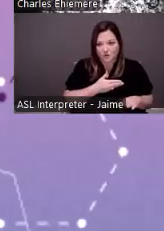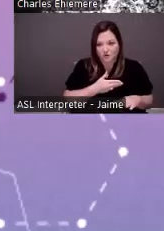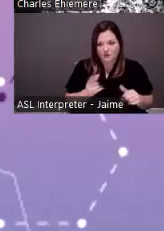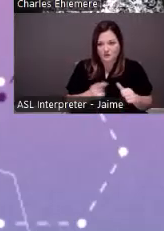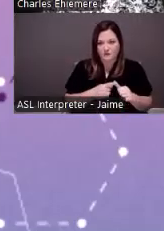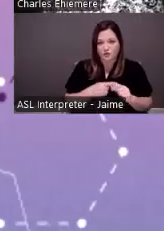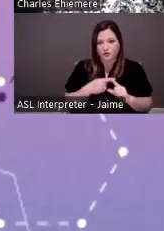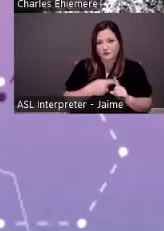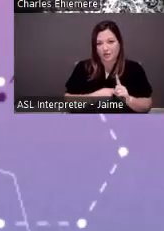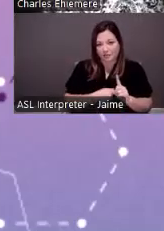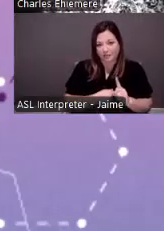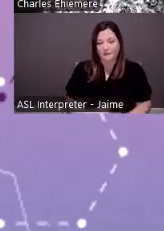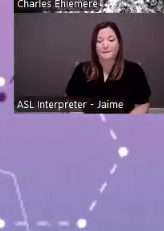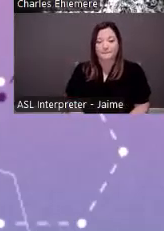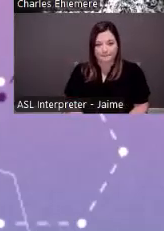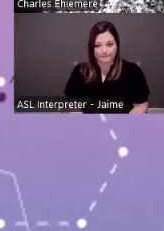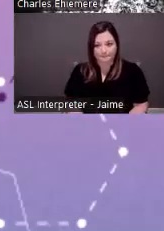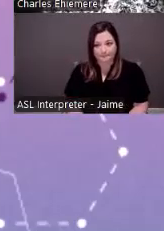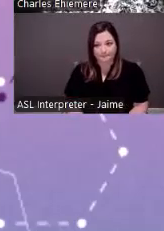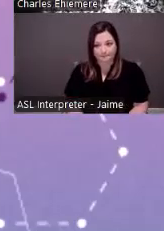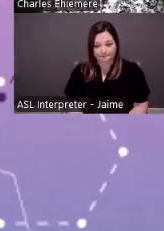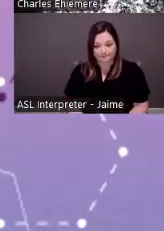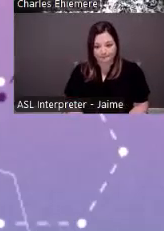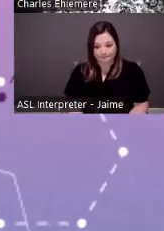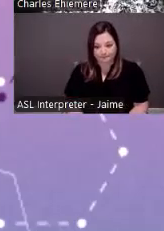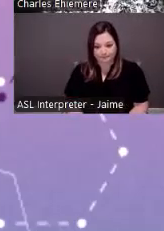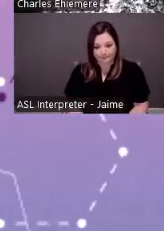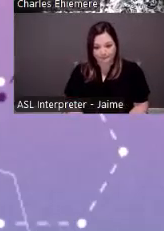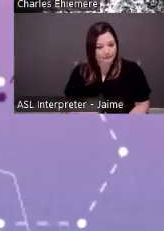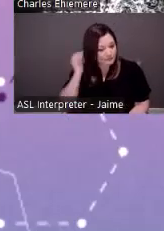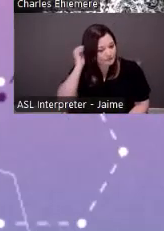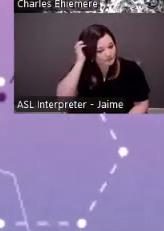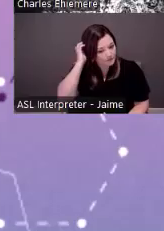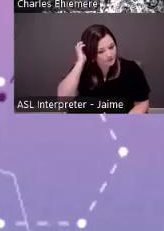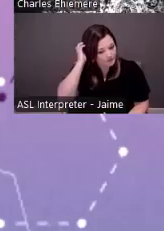month. Immunization coverage-- our immunization coverage